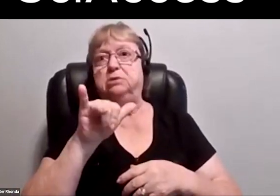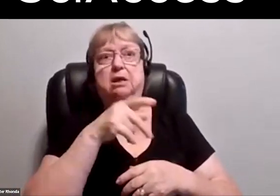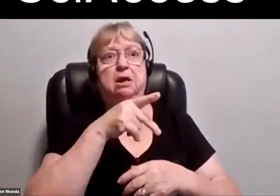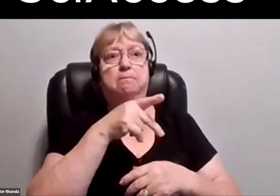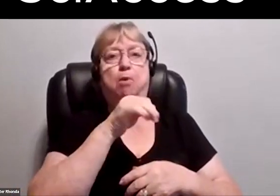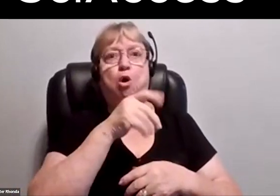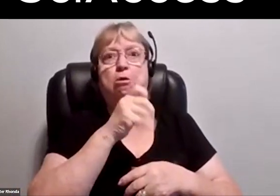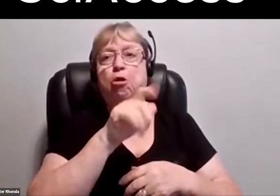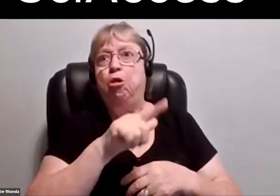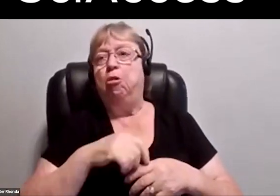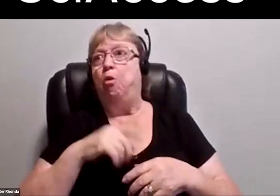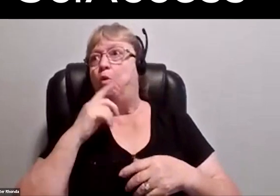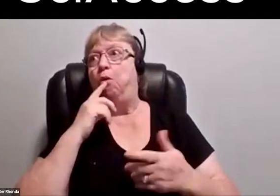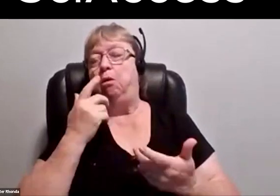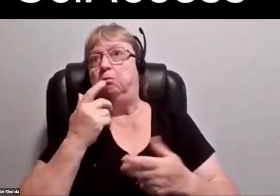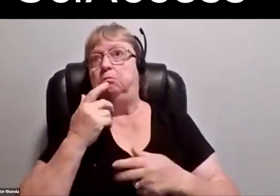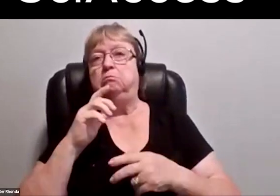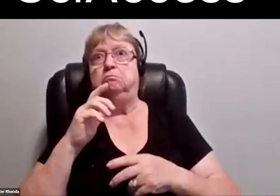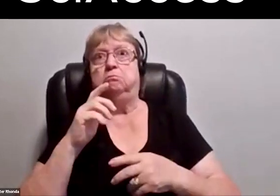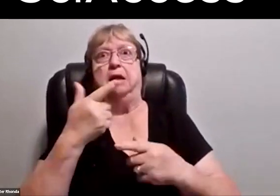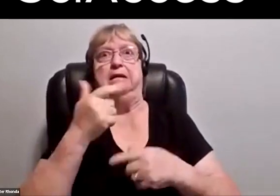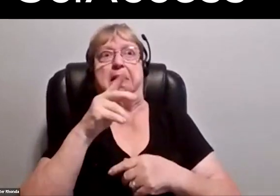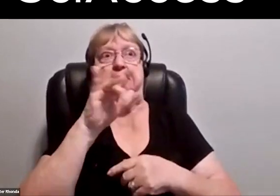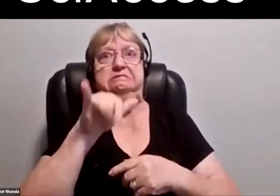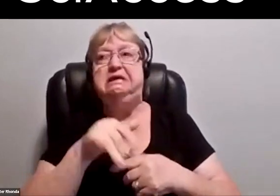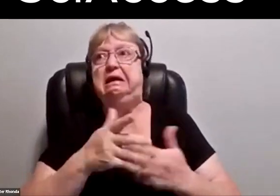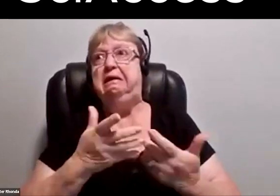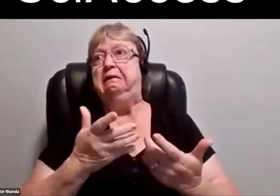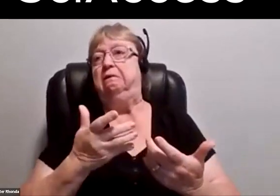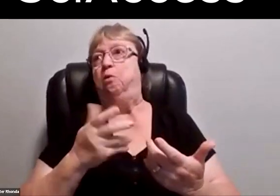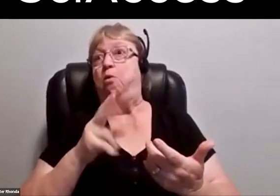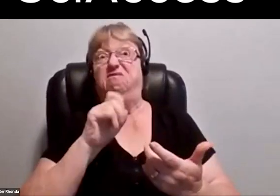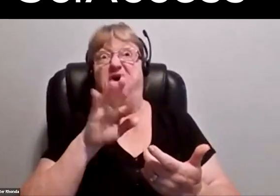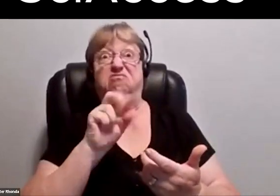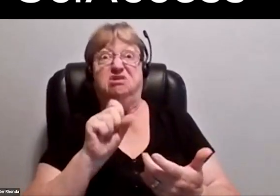Nobody has heard those things, and nobody has smelled those things. Nobody has touched those things.